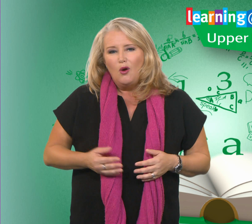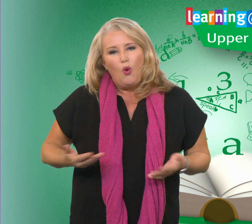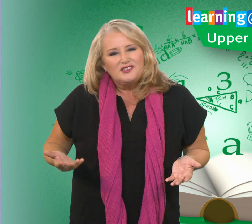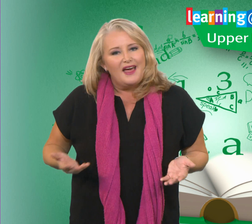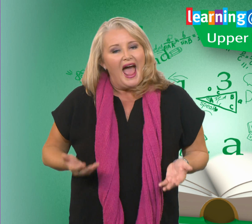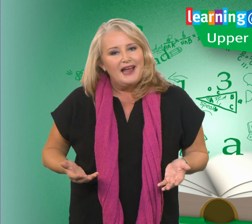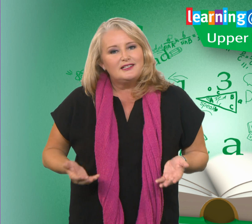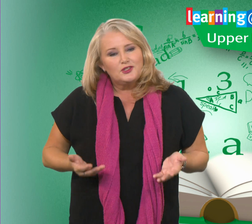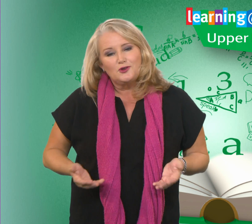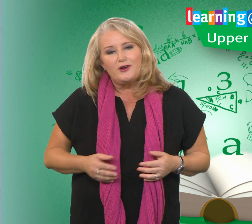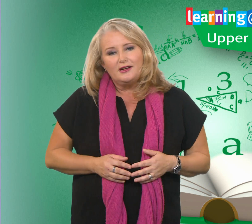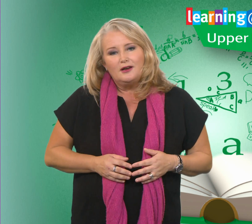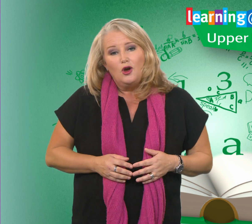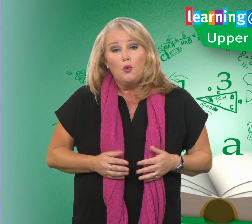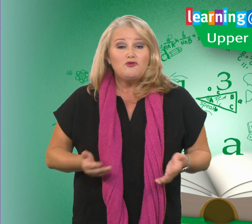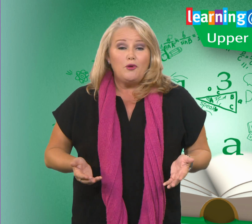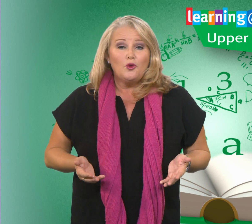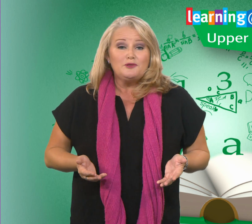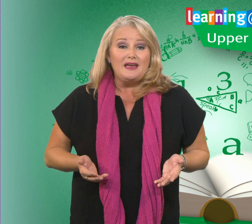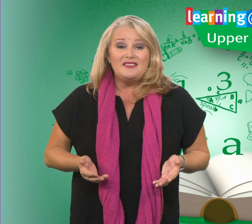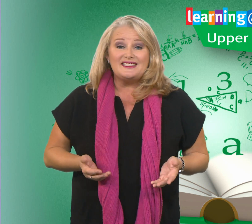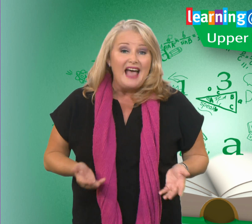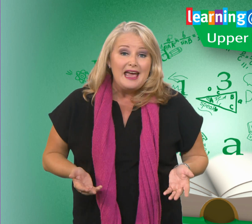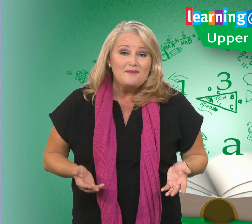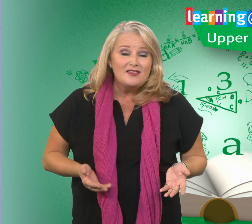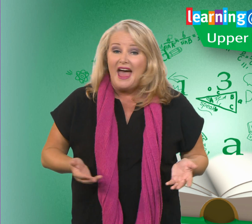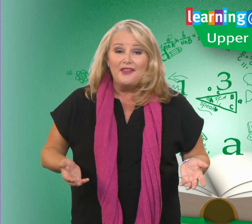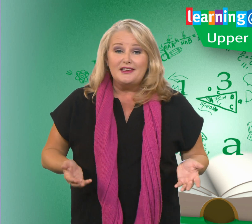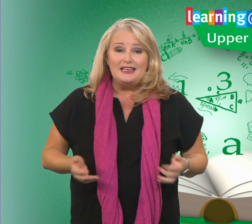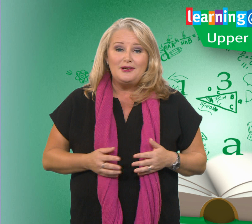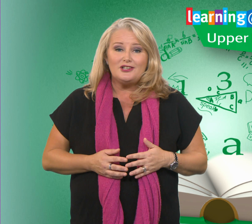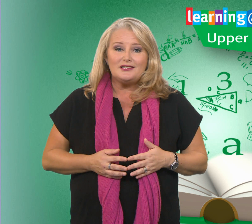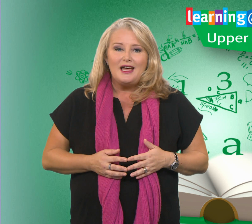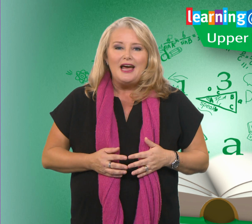What do they add to the story? Would reports be the same without the images?